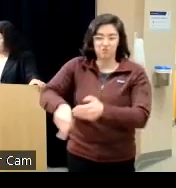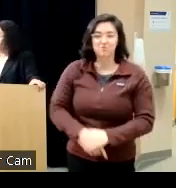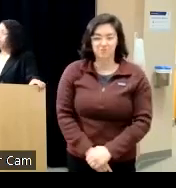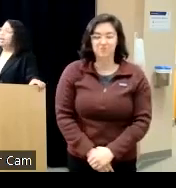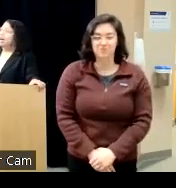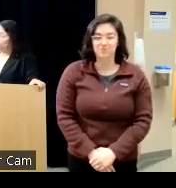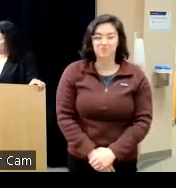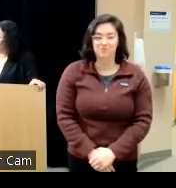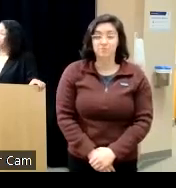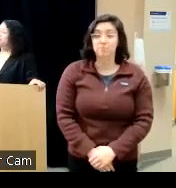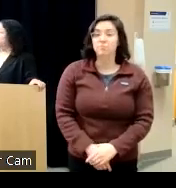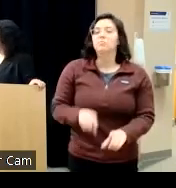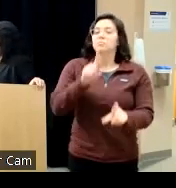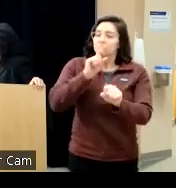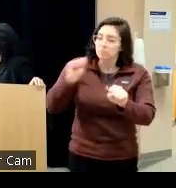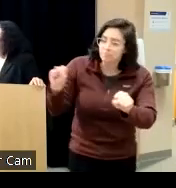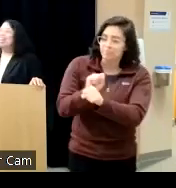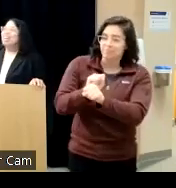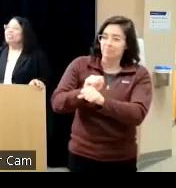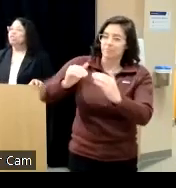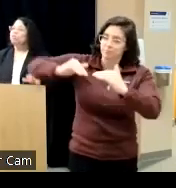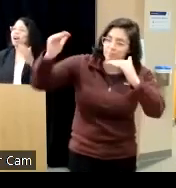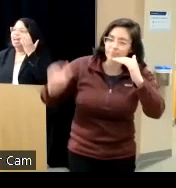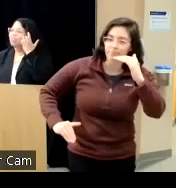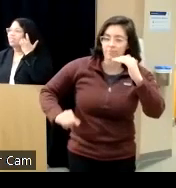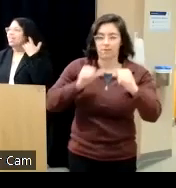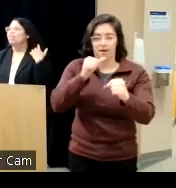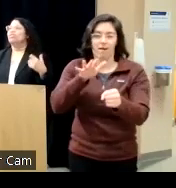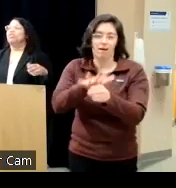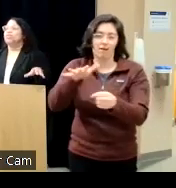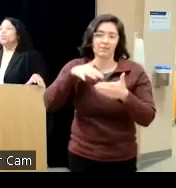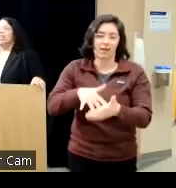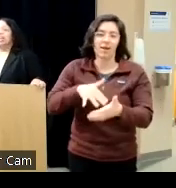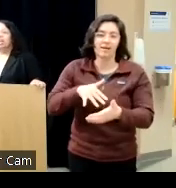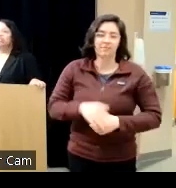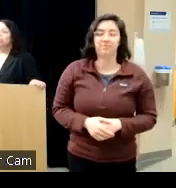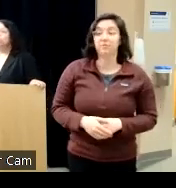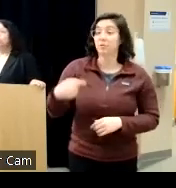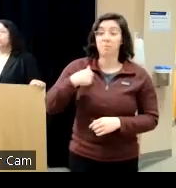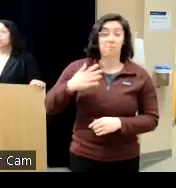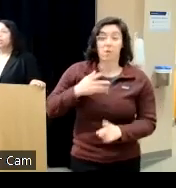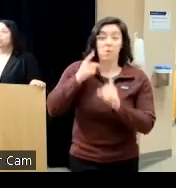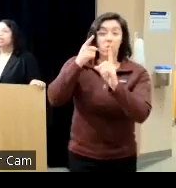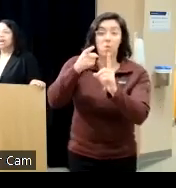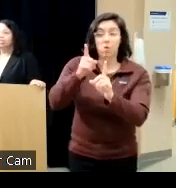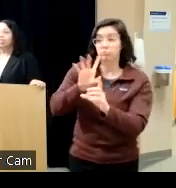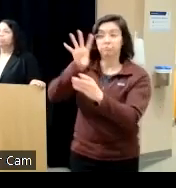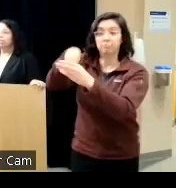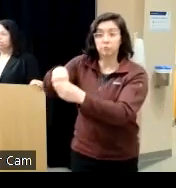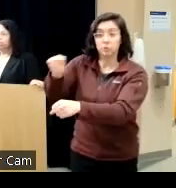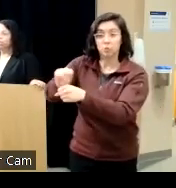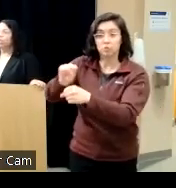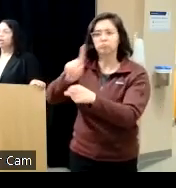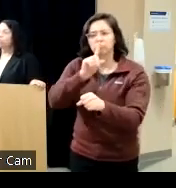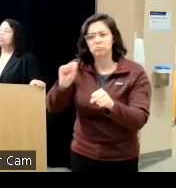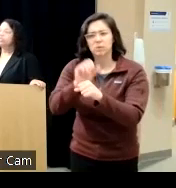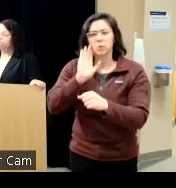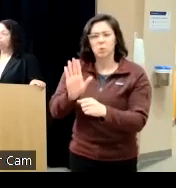truly understudied so I have set out to engage in work that would actually build or help continue